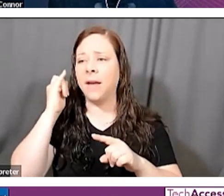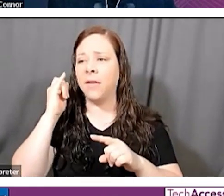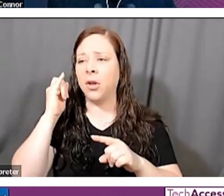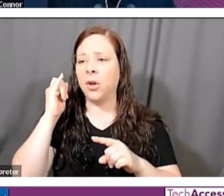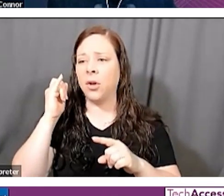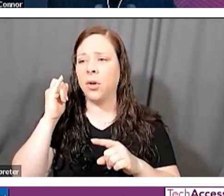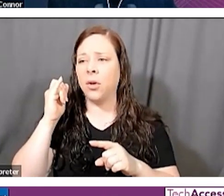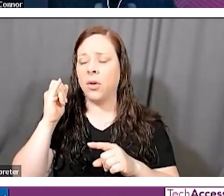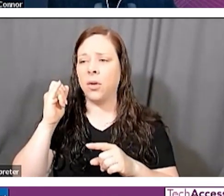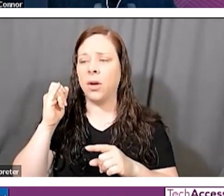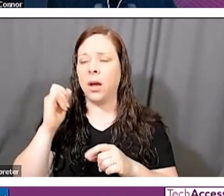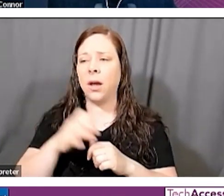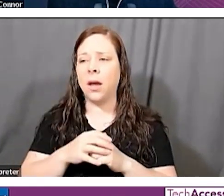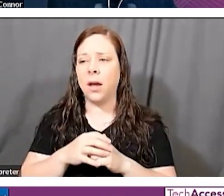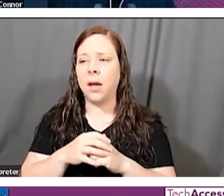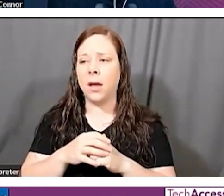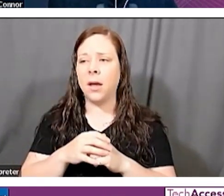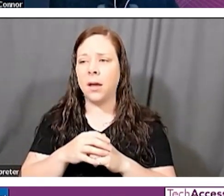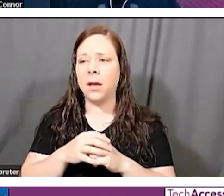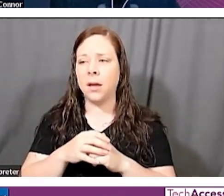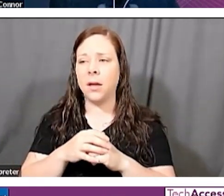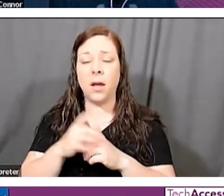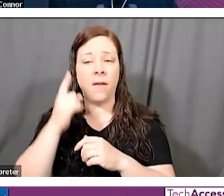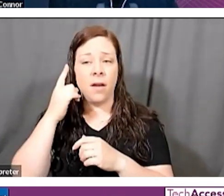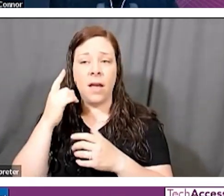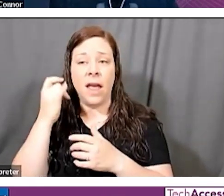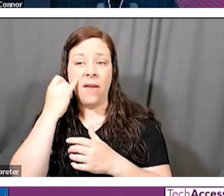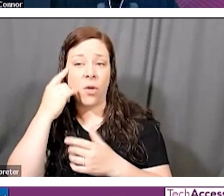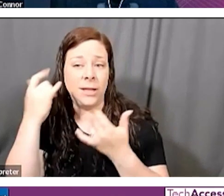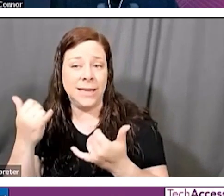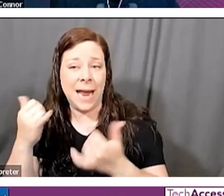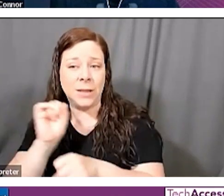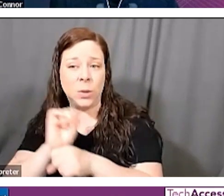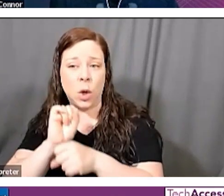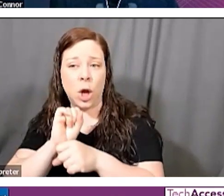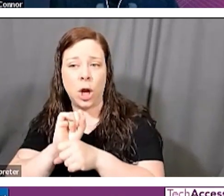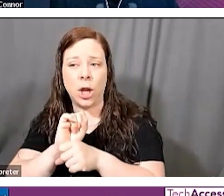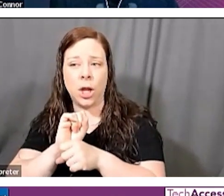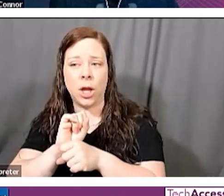or the epic for today's work or this sprint's work, that's all about whatever that thing is